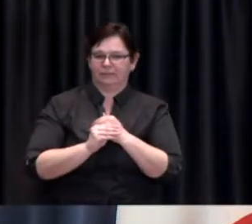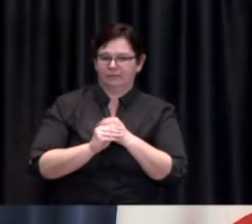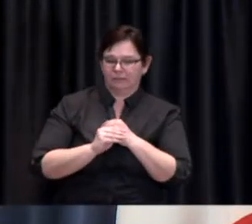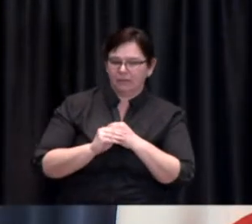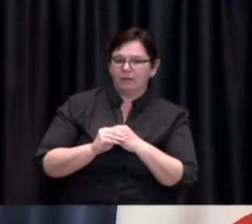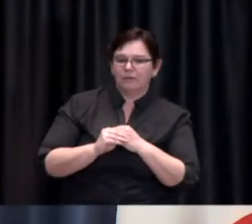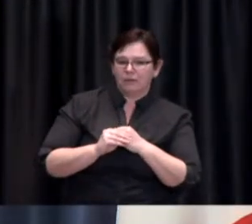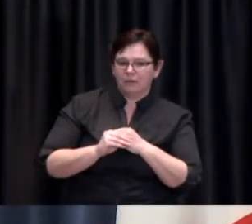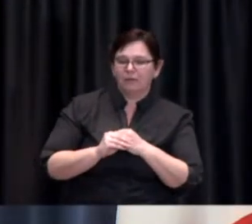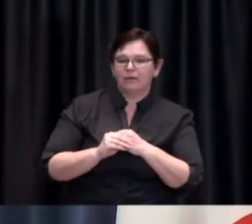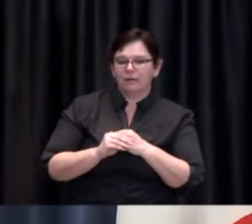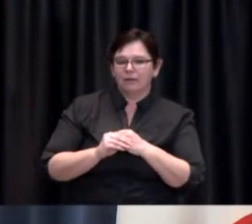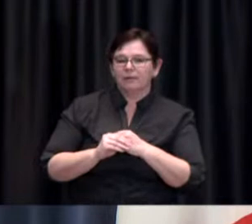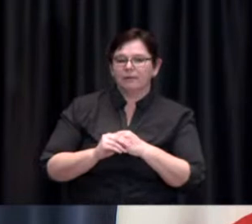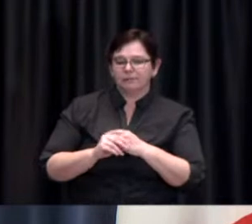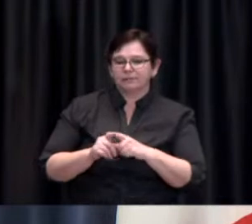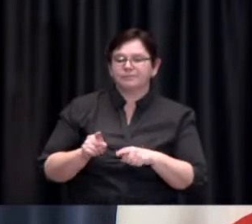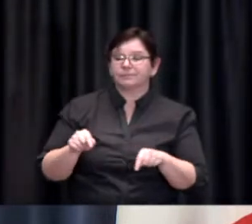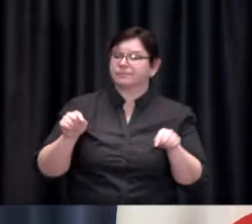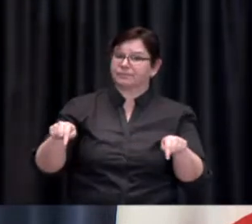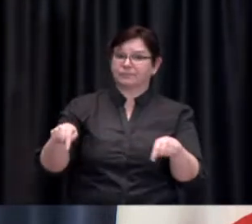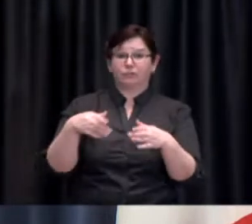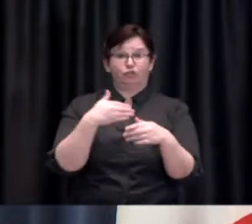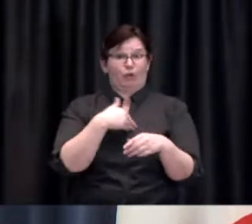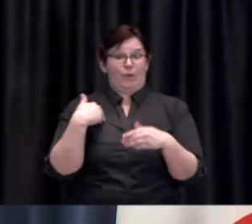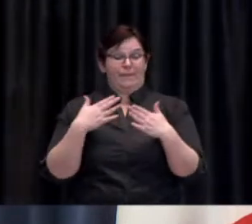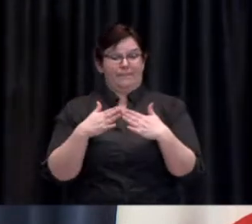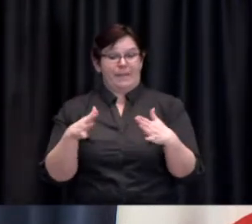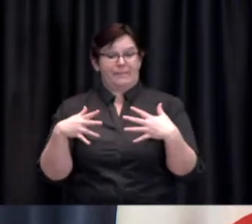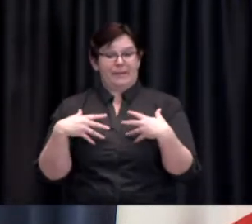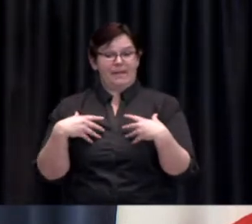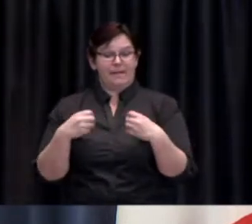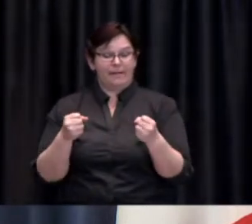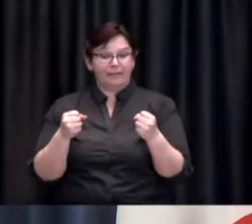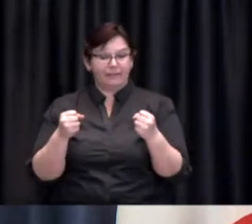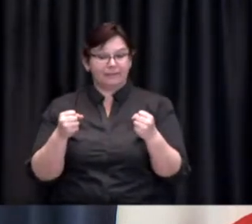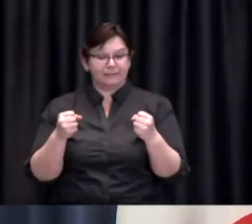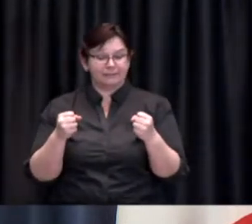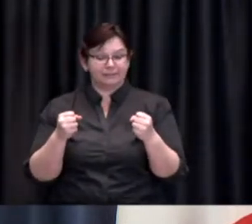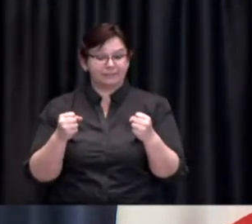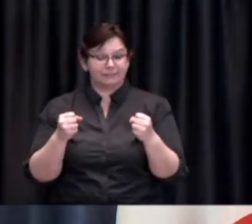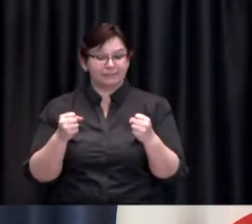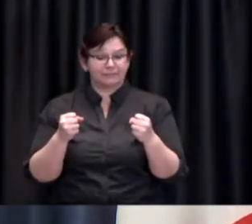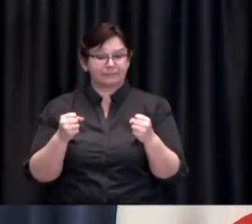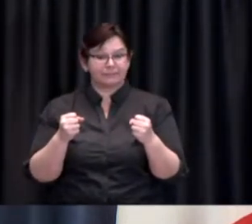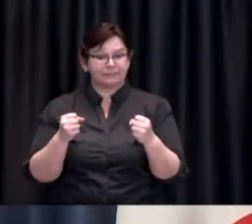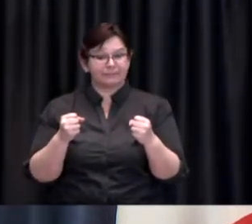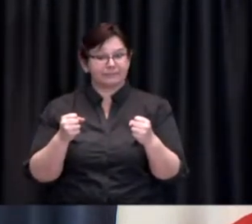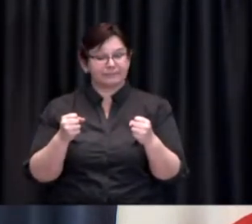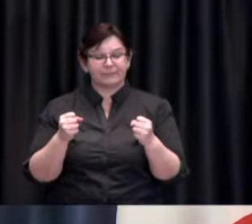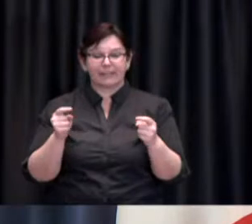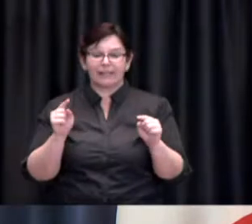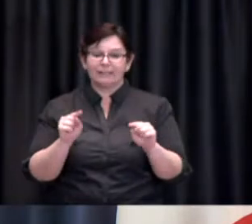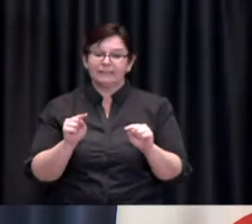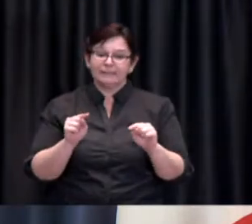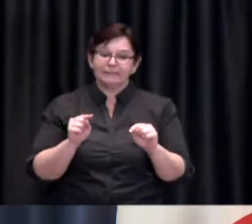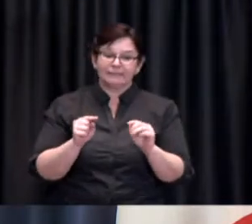that Toronto Public Health has in in actually implementing and delivering large-scale immunization clinics and